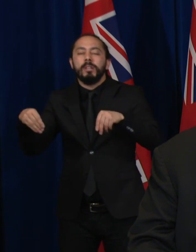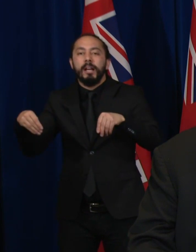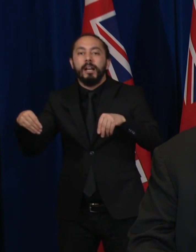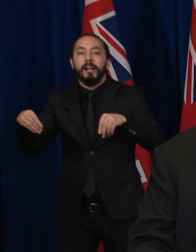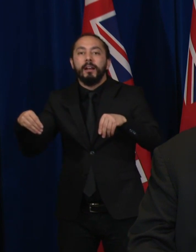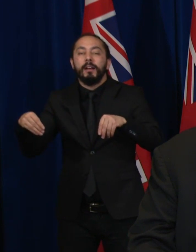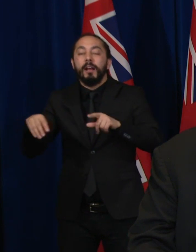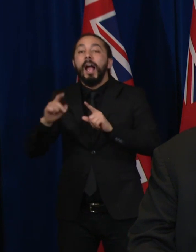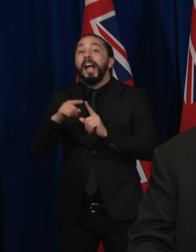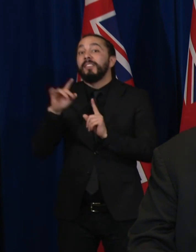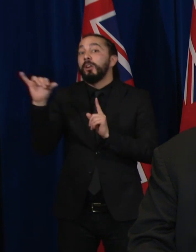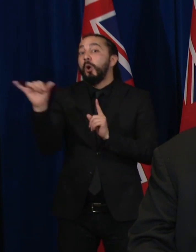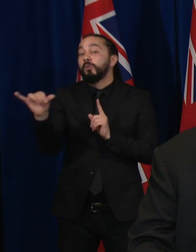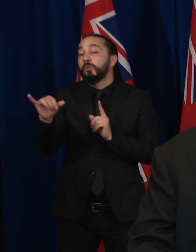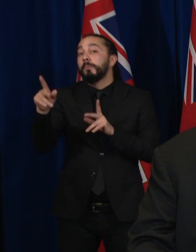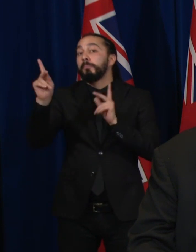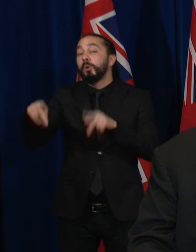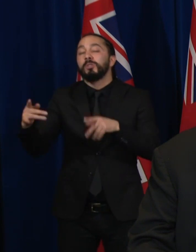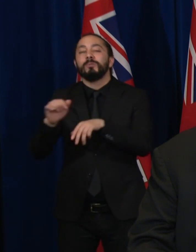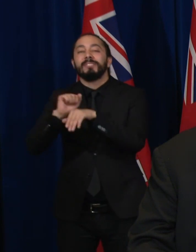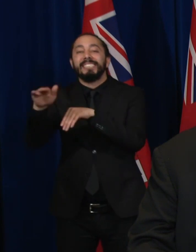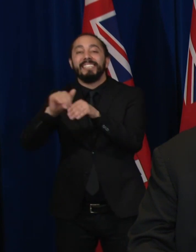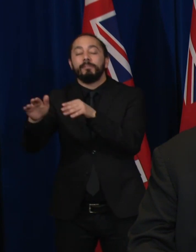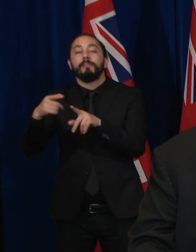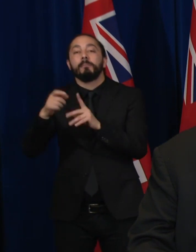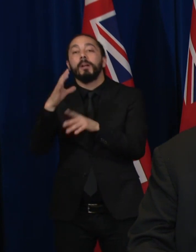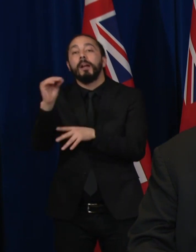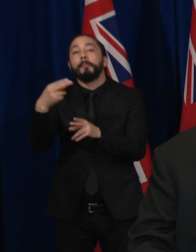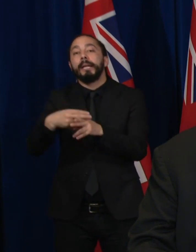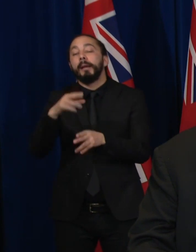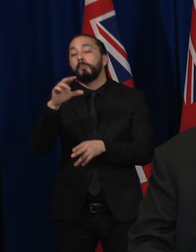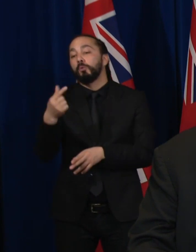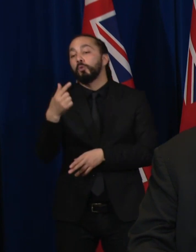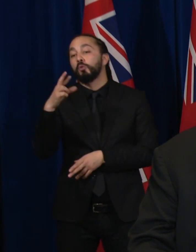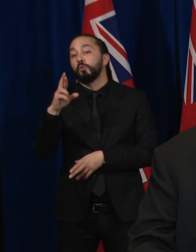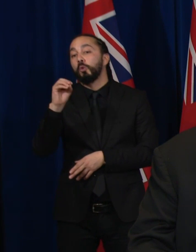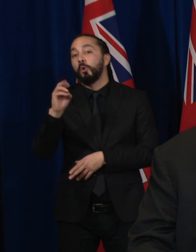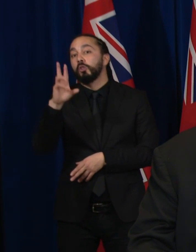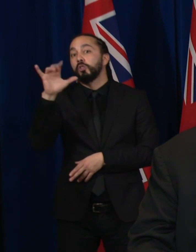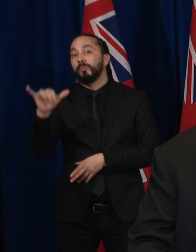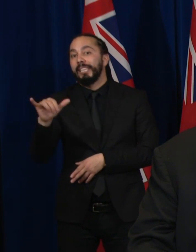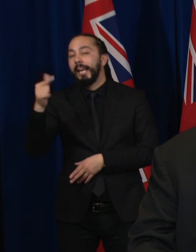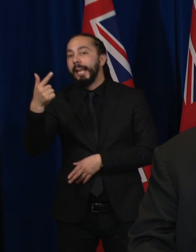a gate gateway driver tested positive and a super employee test the positive. Should people be worried